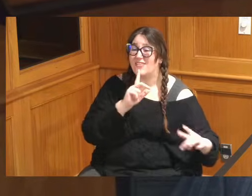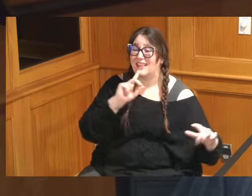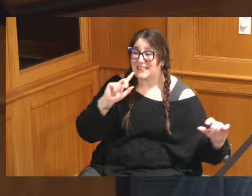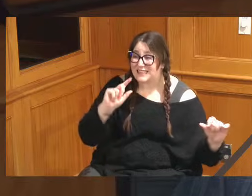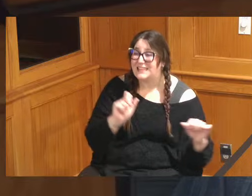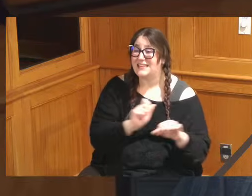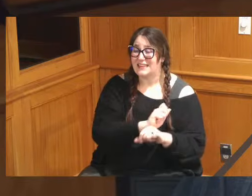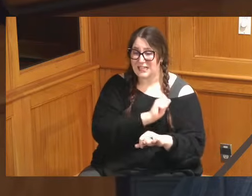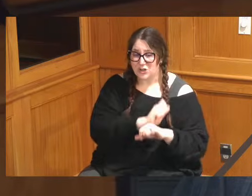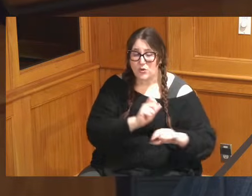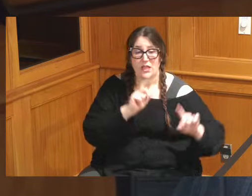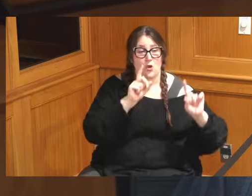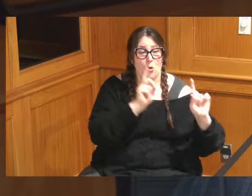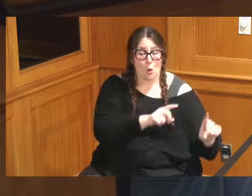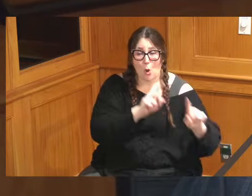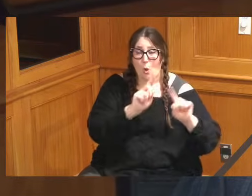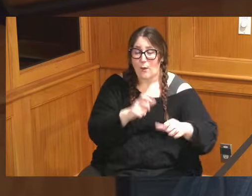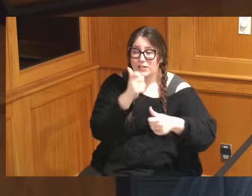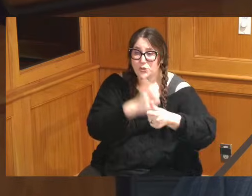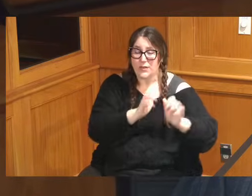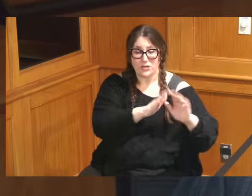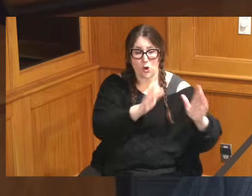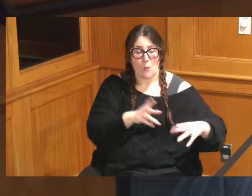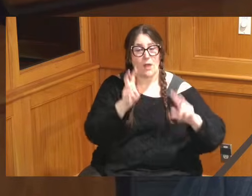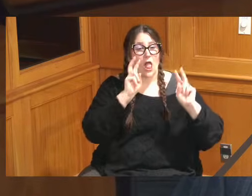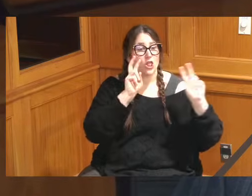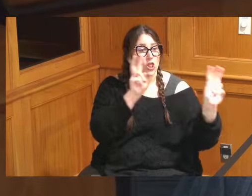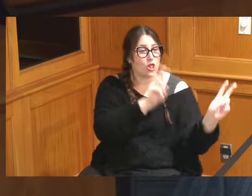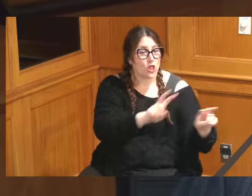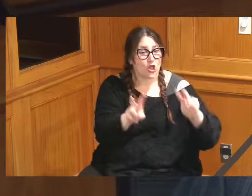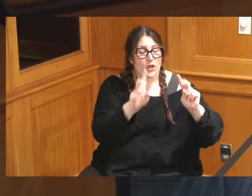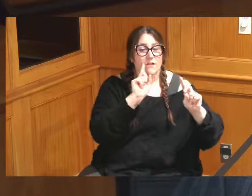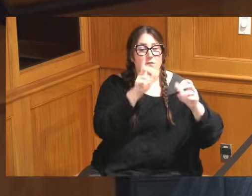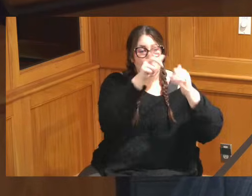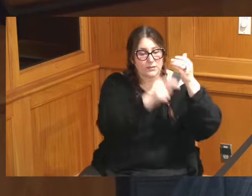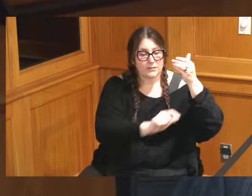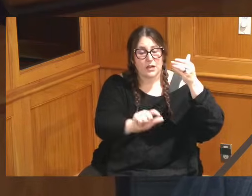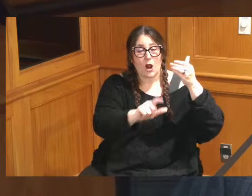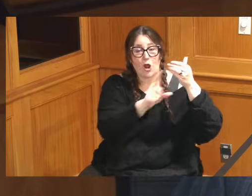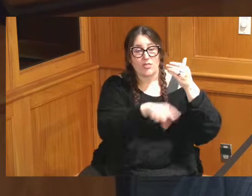these homes and looking at downspouts? Are they are they looking at impervious surfaces that are